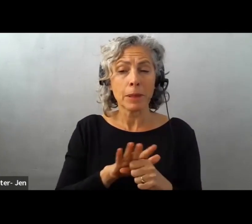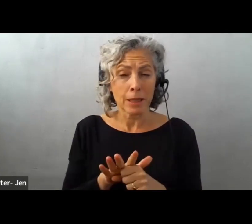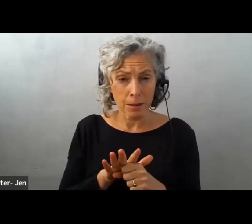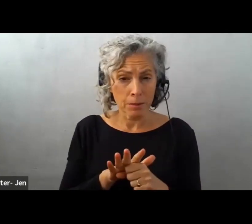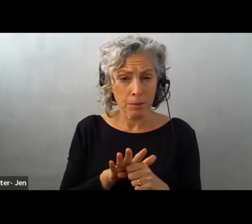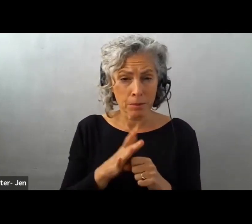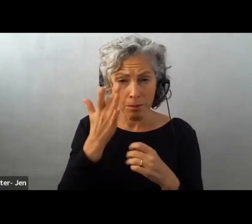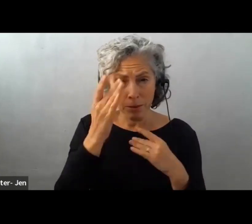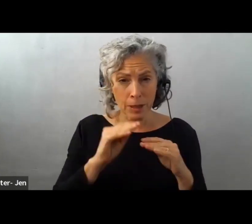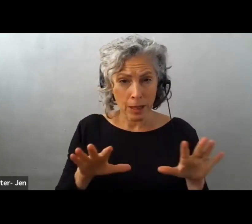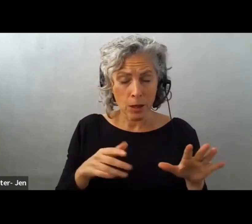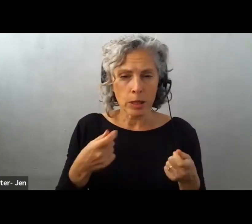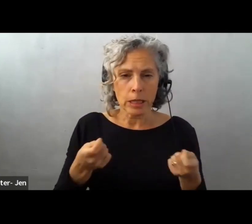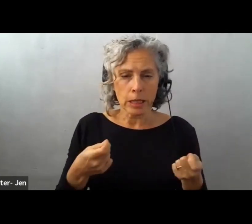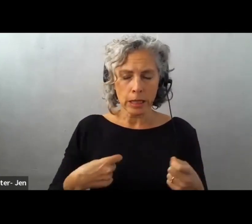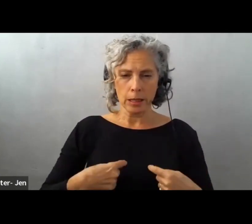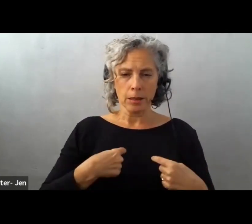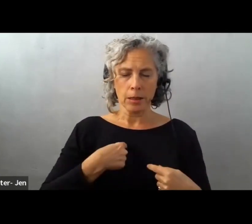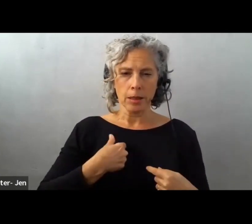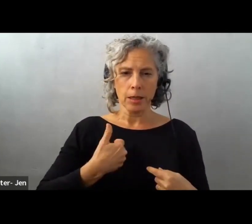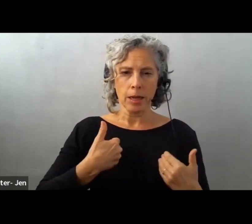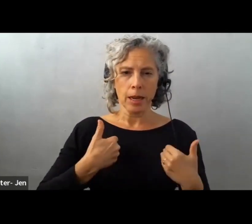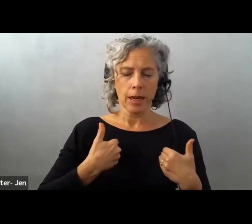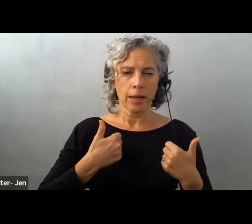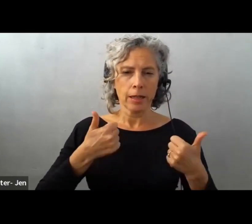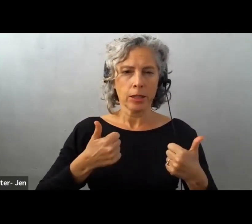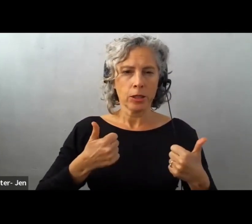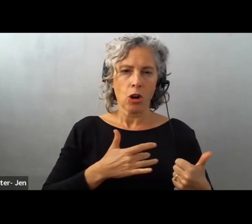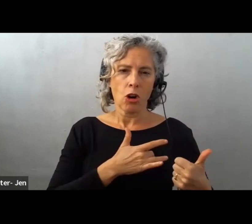with the fact that I had a deteriorating heart condition,